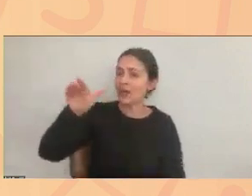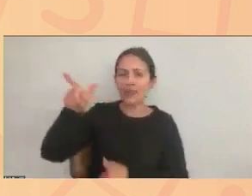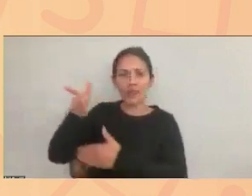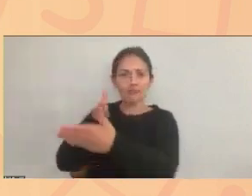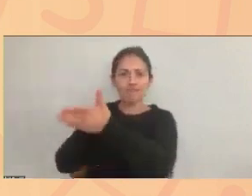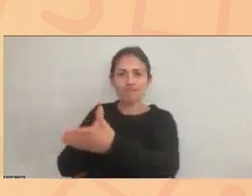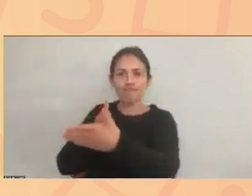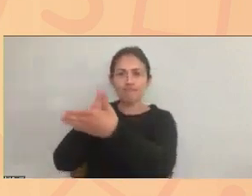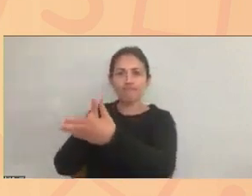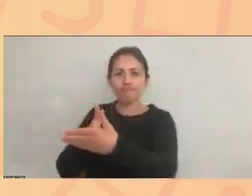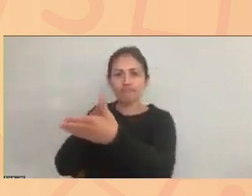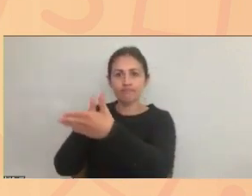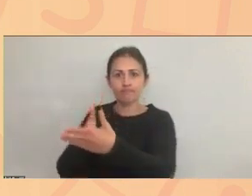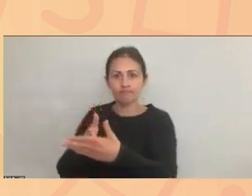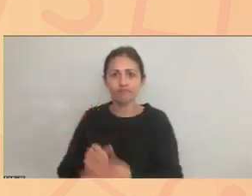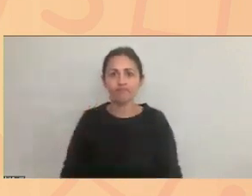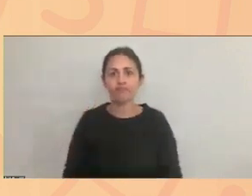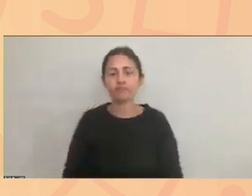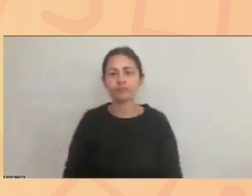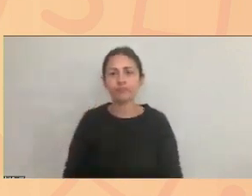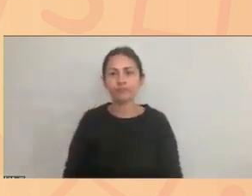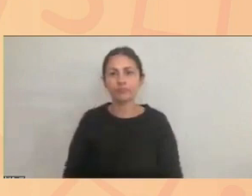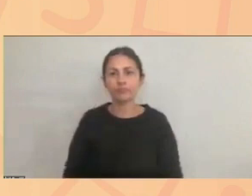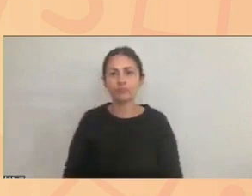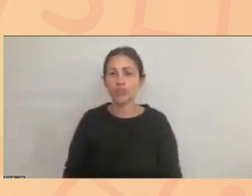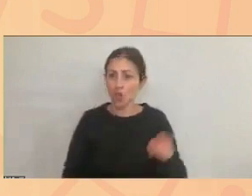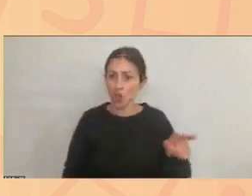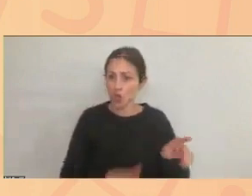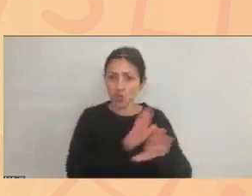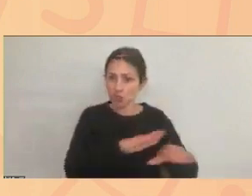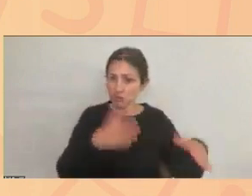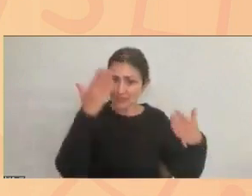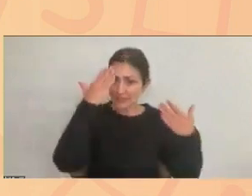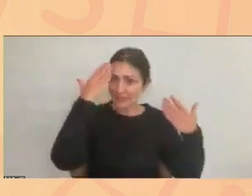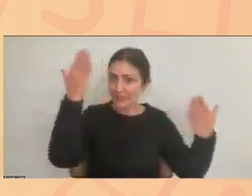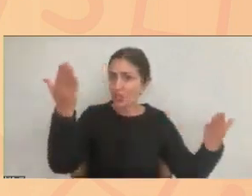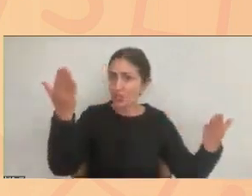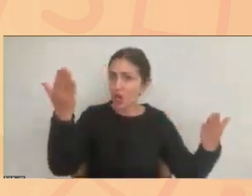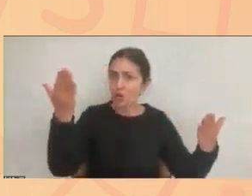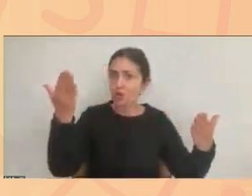they were being taught wasn't part of their culture and didn't have the influence of language being part of it.